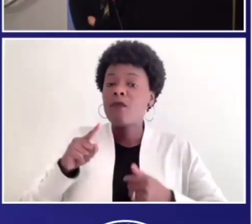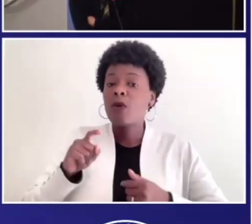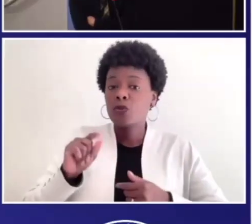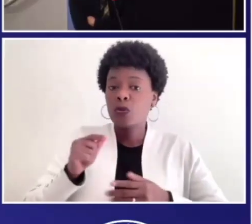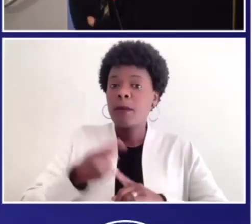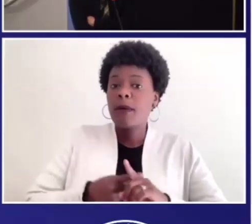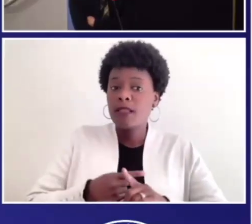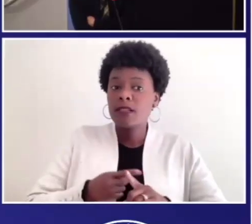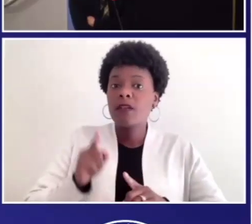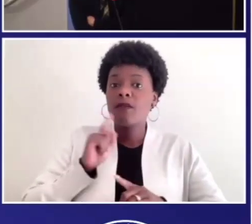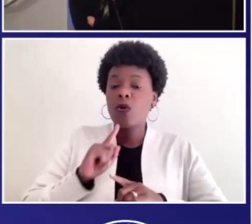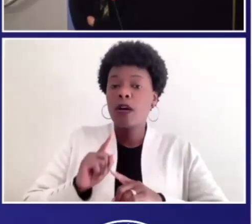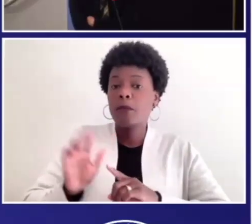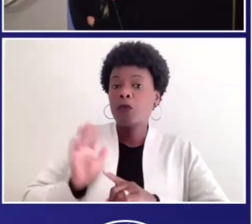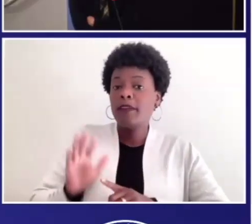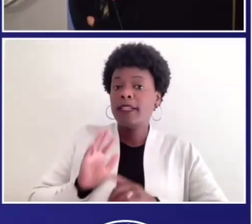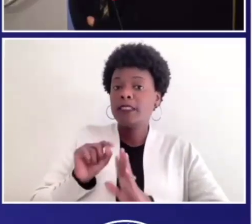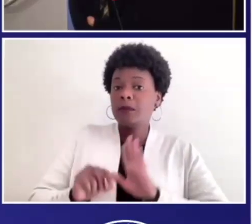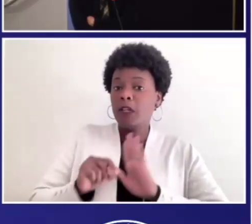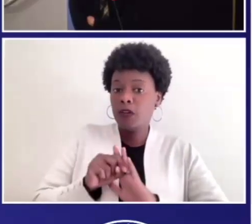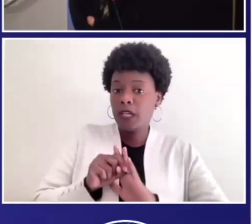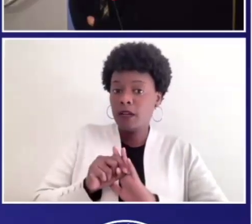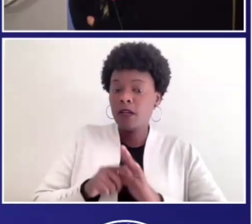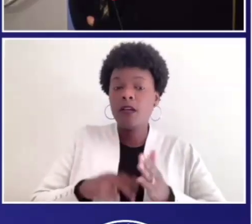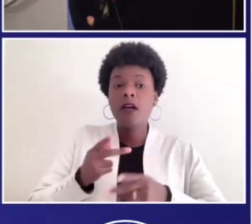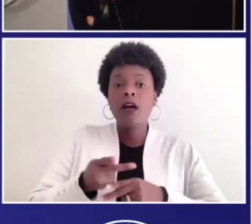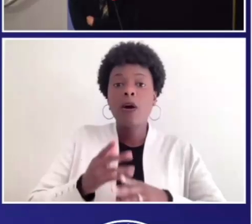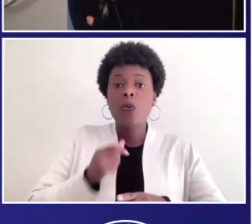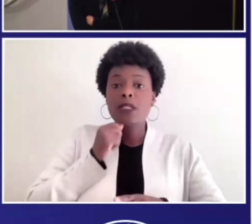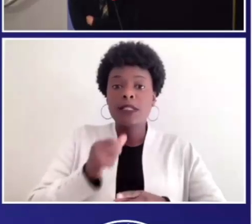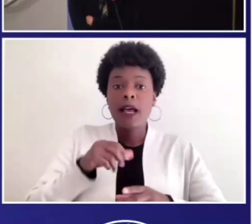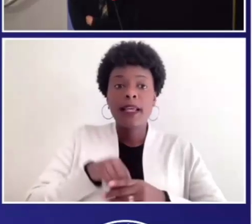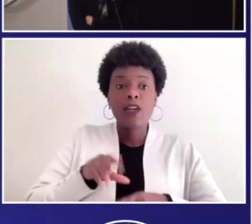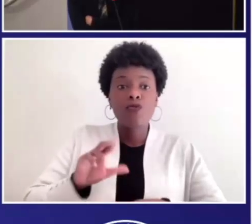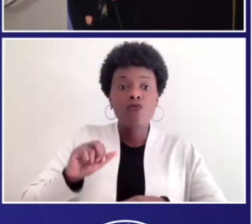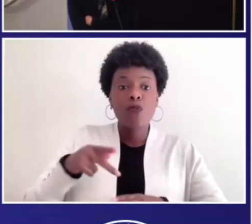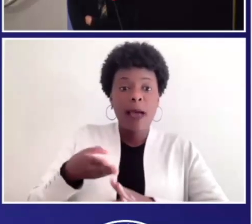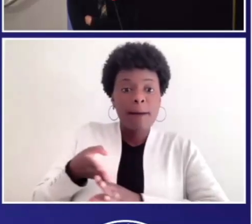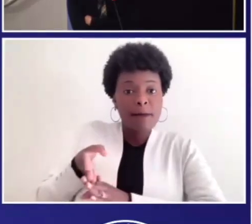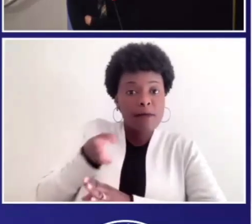and it's for an earlier period, and the borrower is not enrolled in RAP before that earlier period,